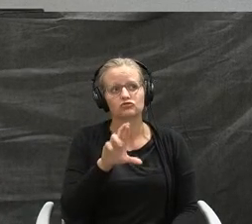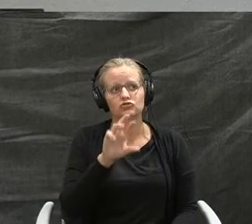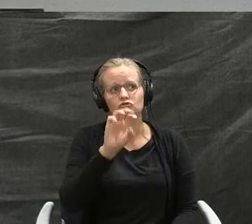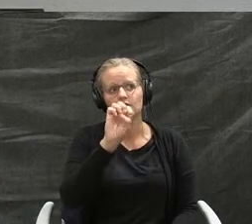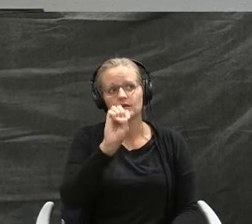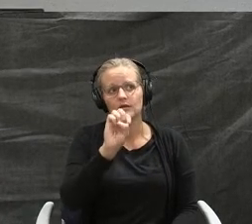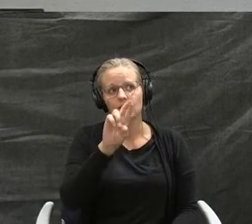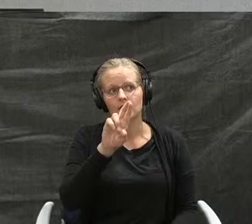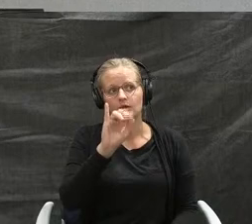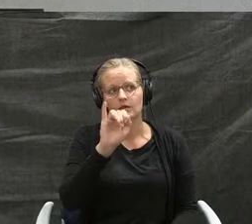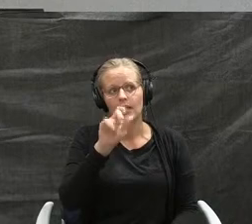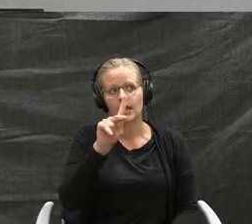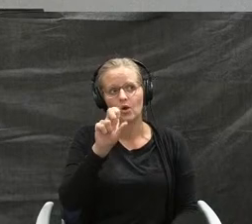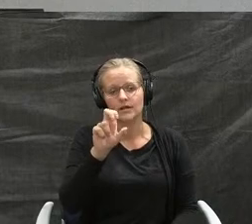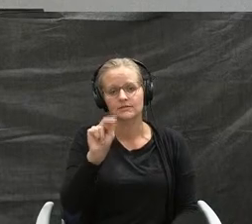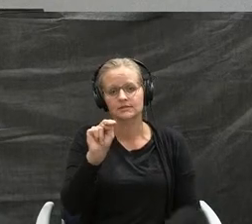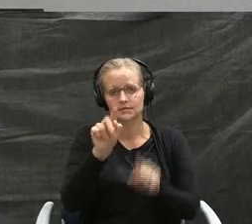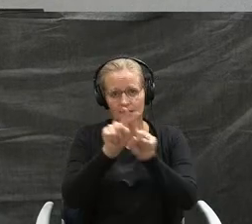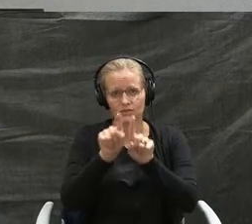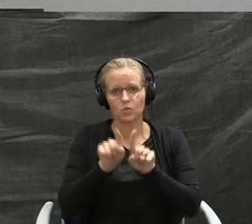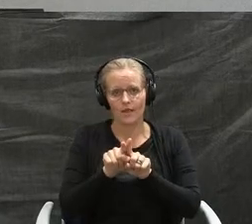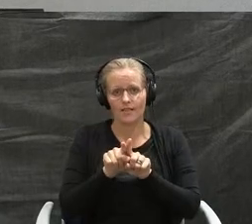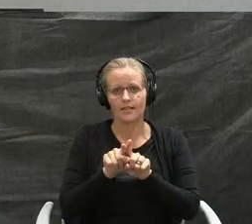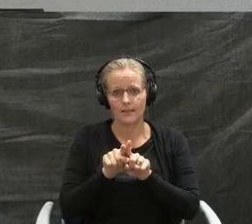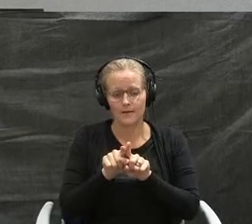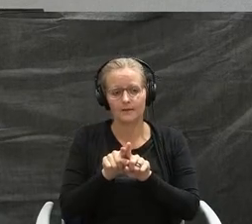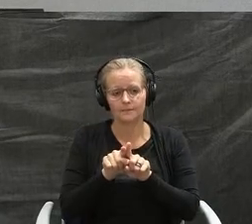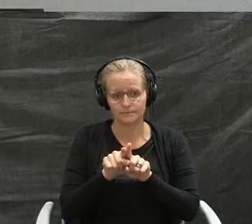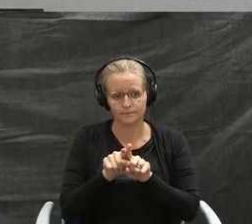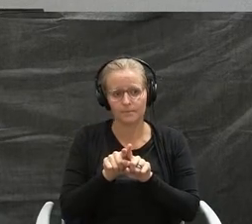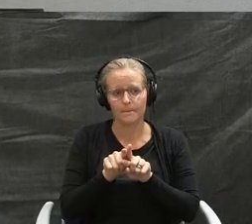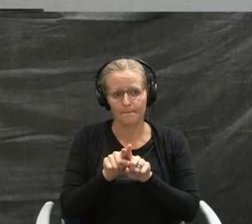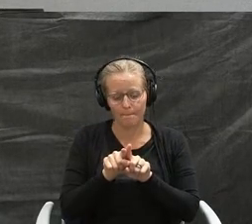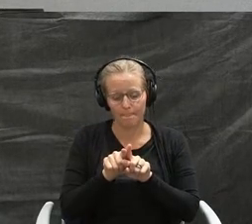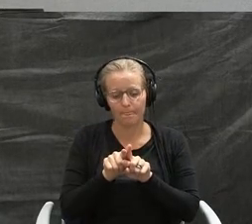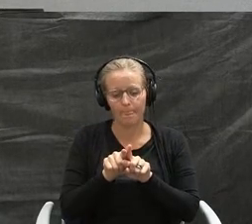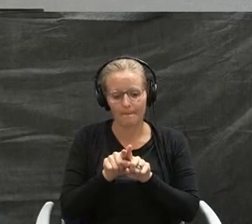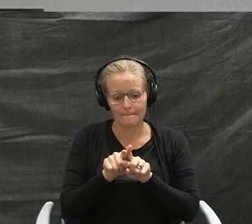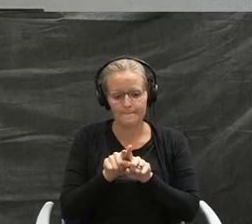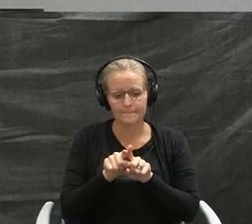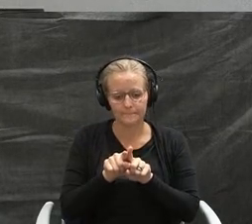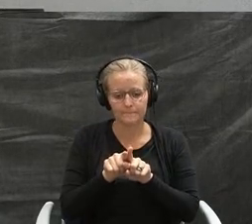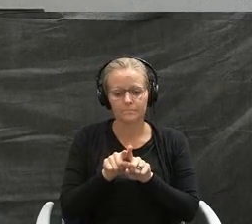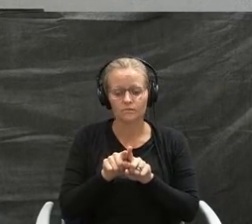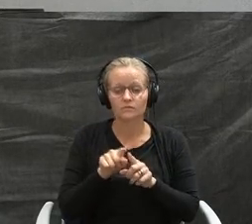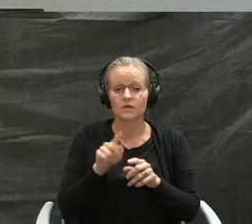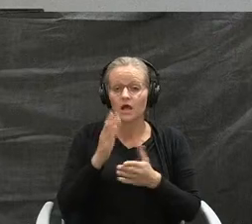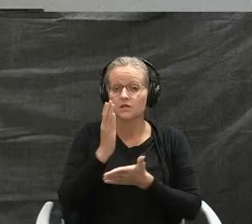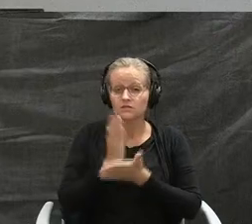space to spread out for appropriate social distancing and the number of rooms we have.